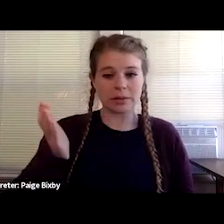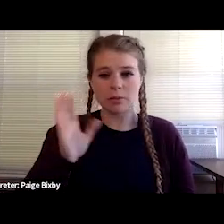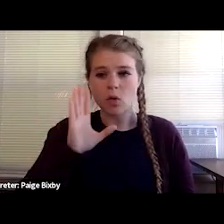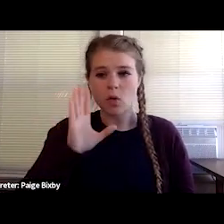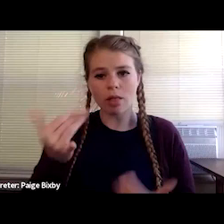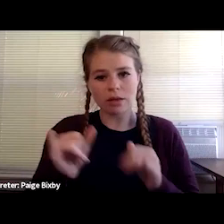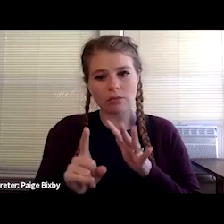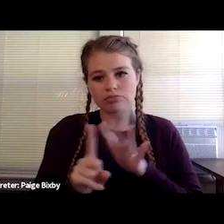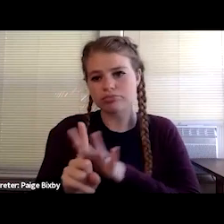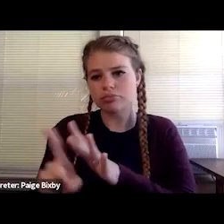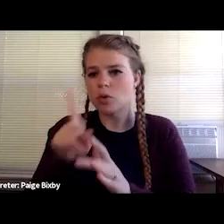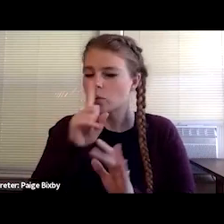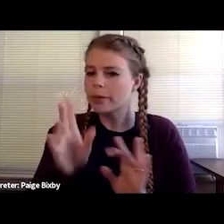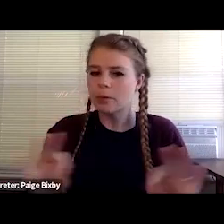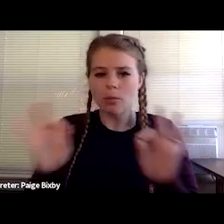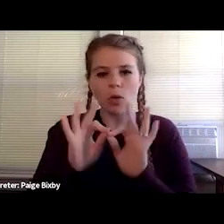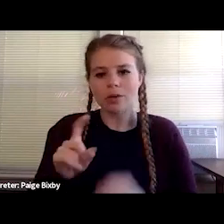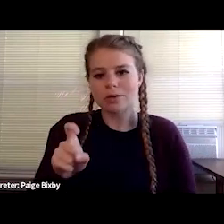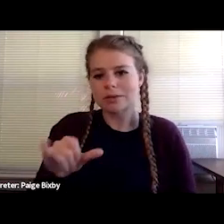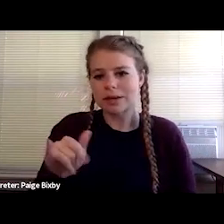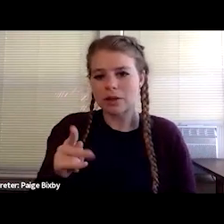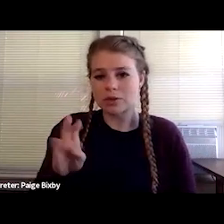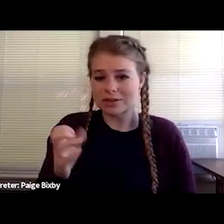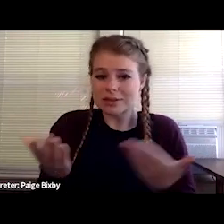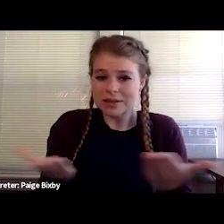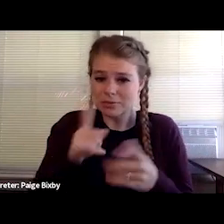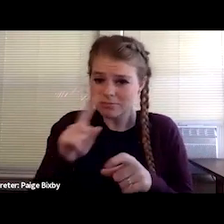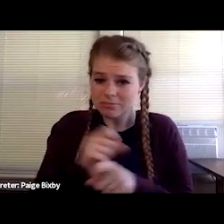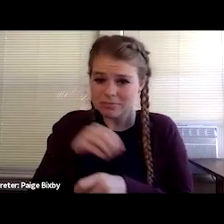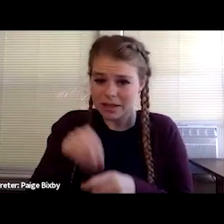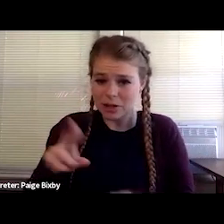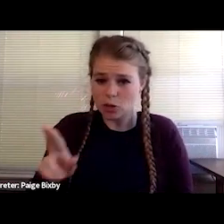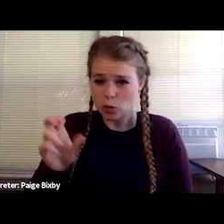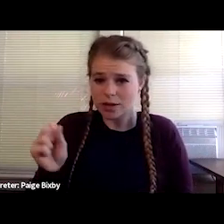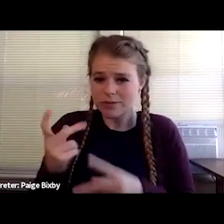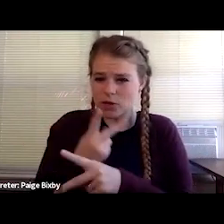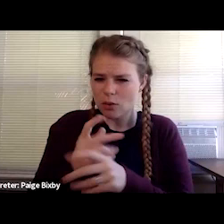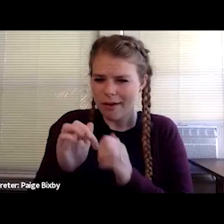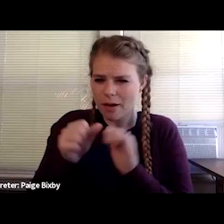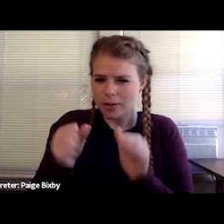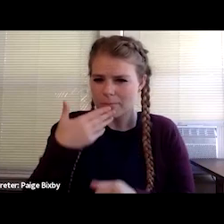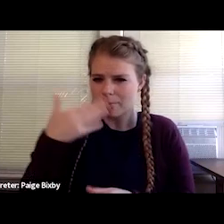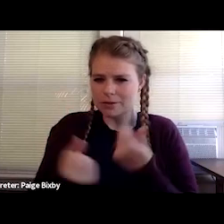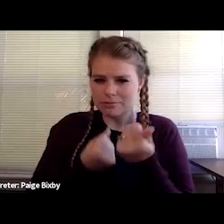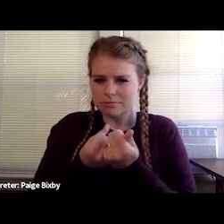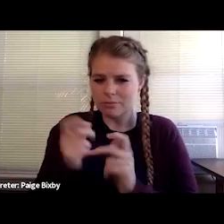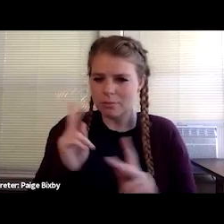So I think it's just really important that xylazine is here in the US, and so figuring out ways that we can best support our folks is the utmost concern to make sure